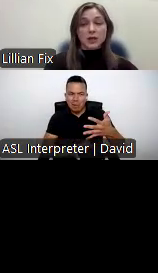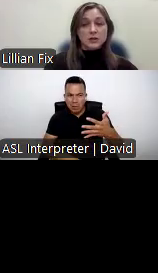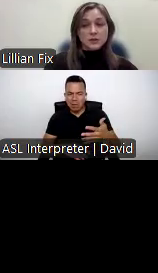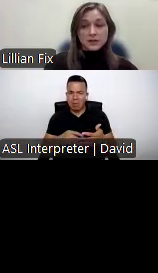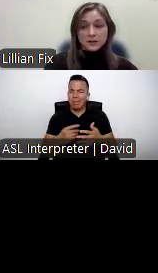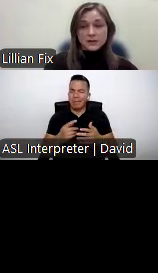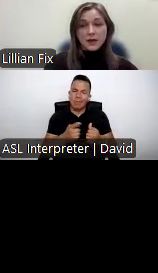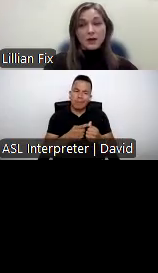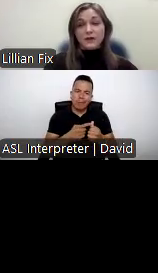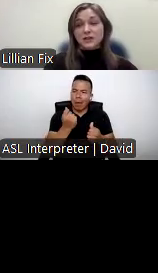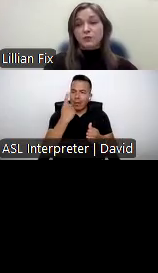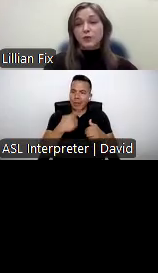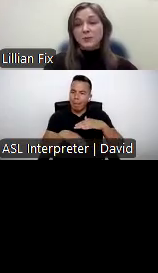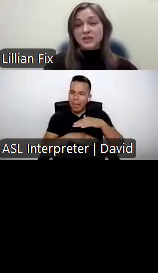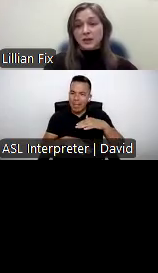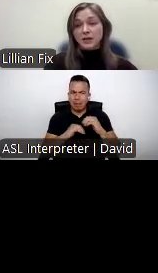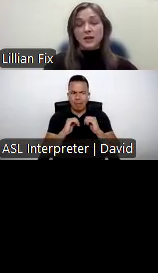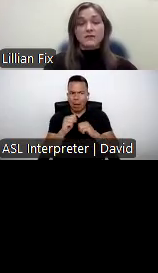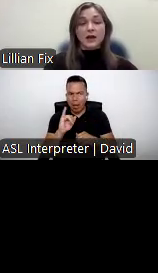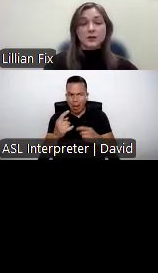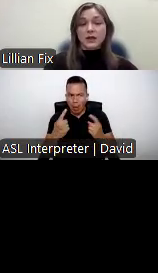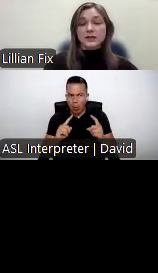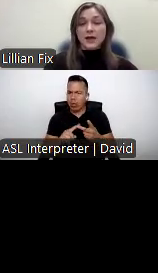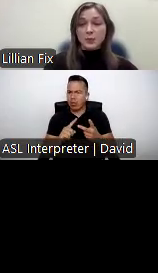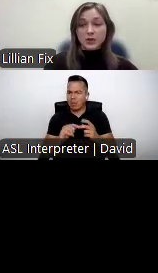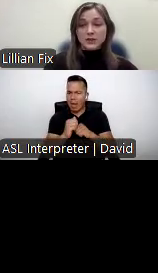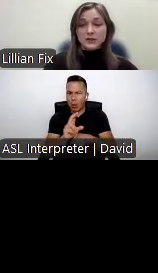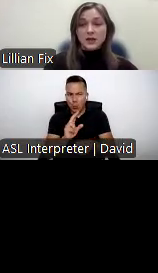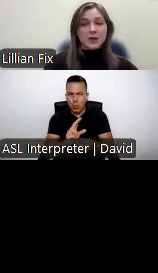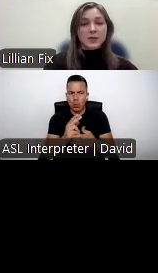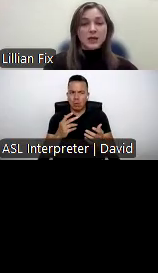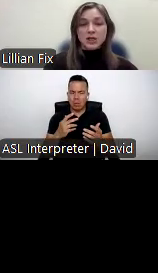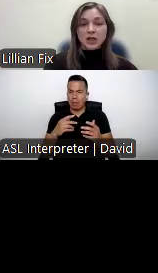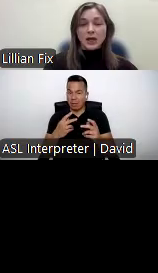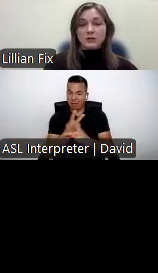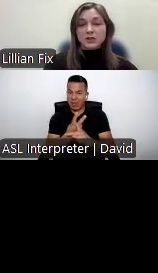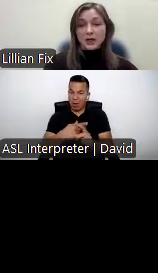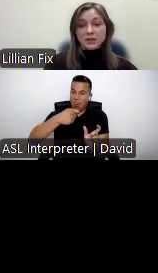exploring its uses, effective prompting, evaluating its outputs, and managing AI